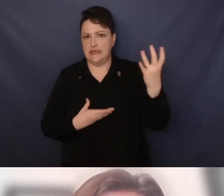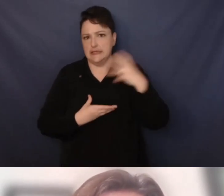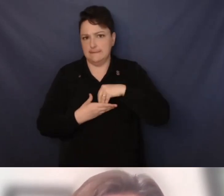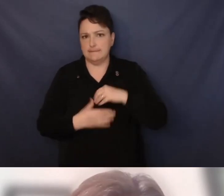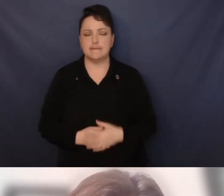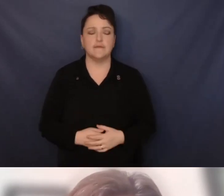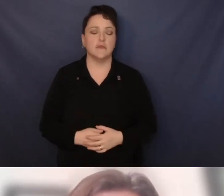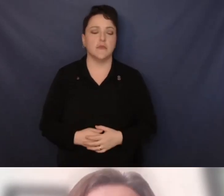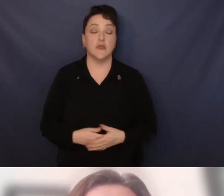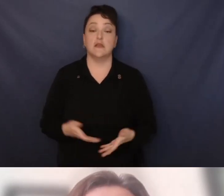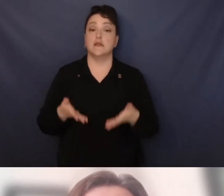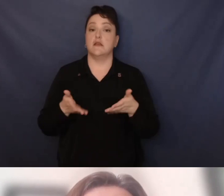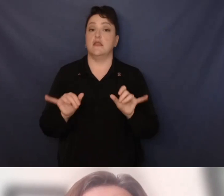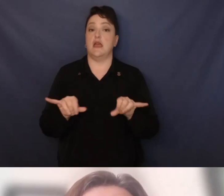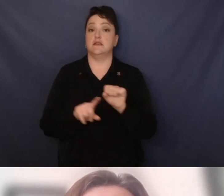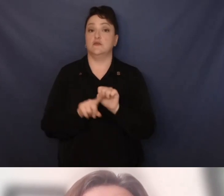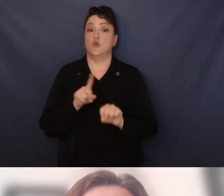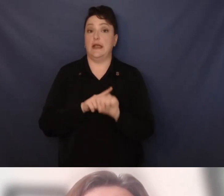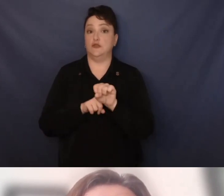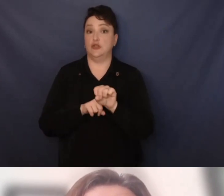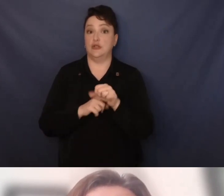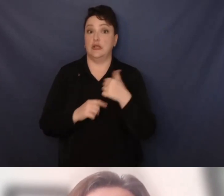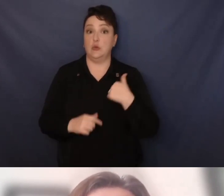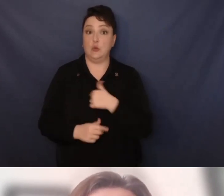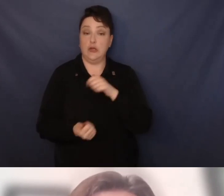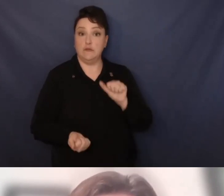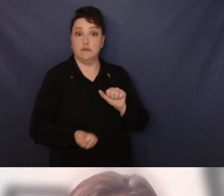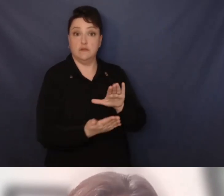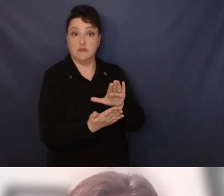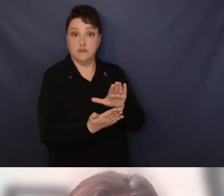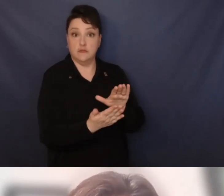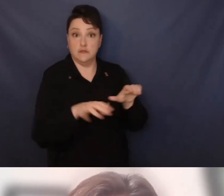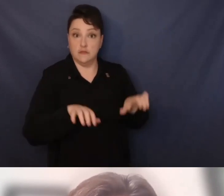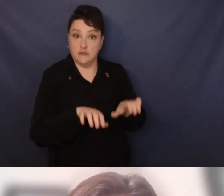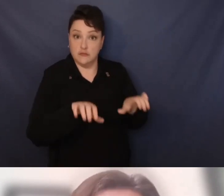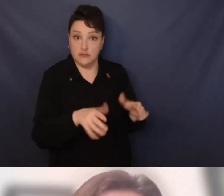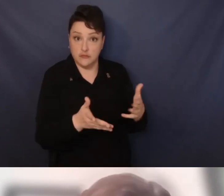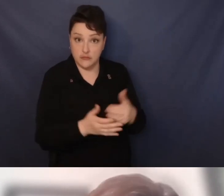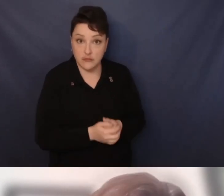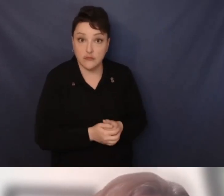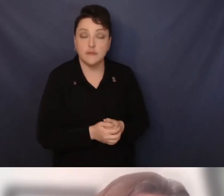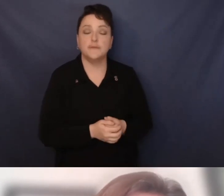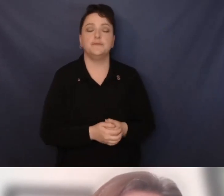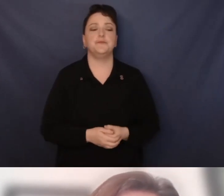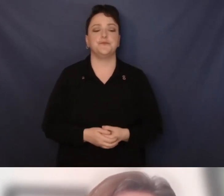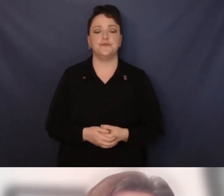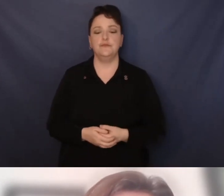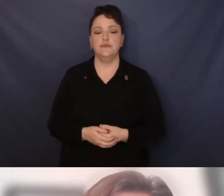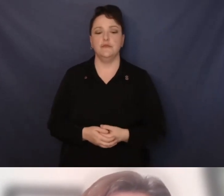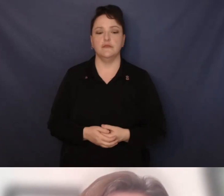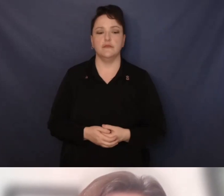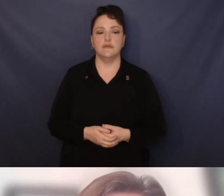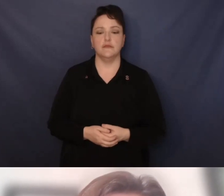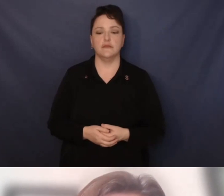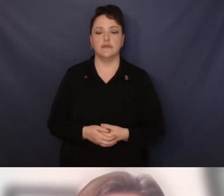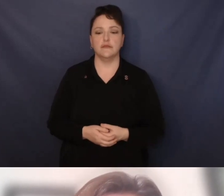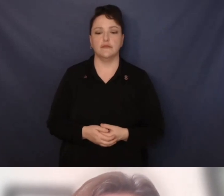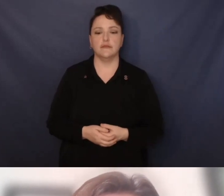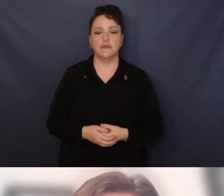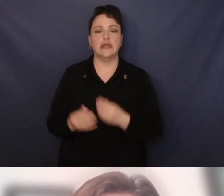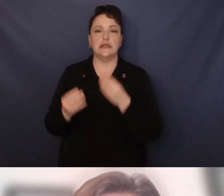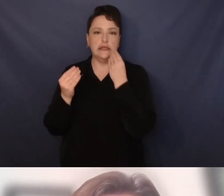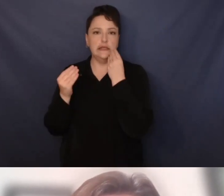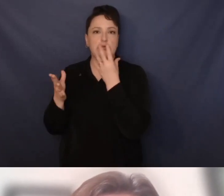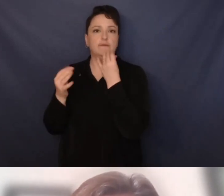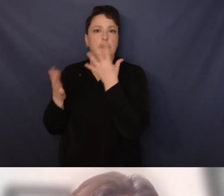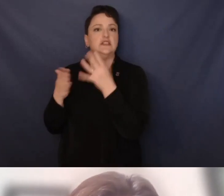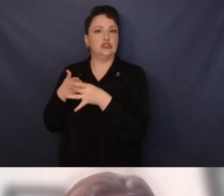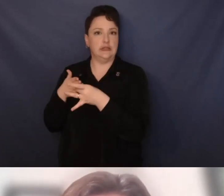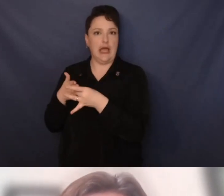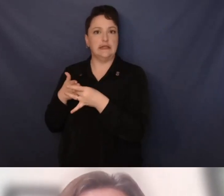in that situation, is we worked to get guidance out there through California Department of Public